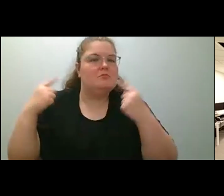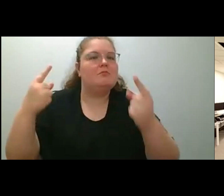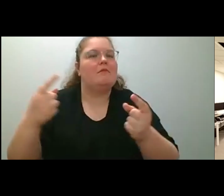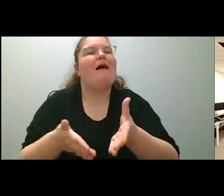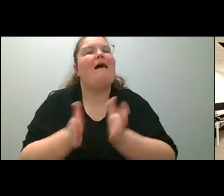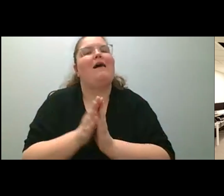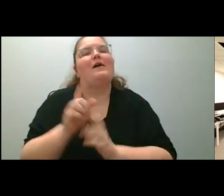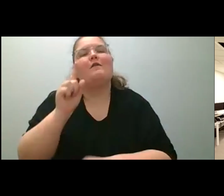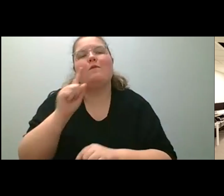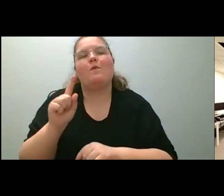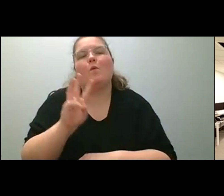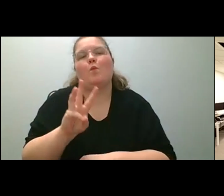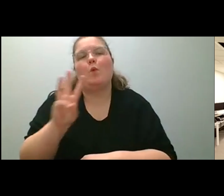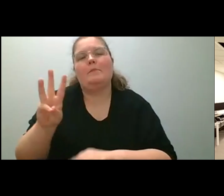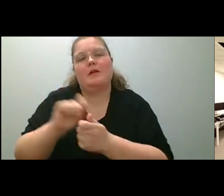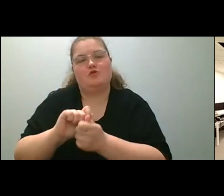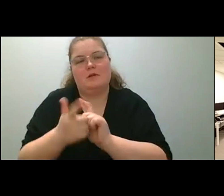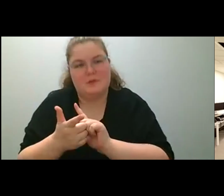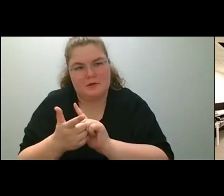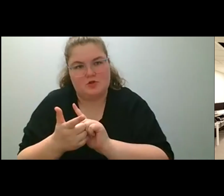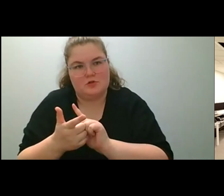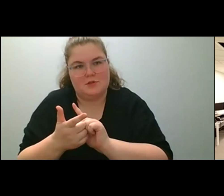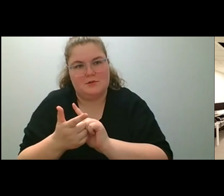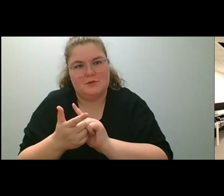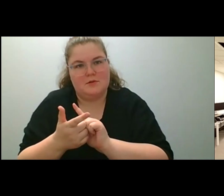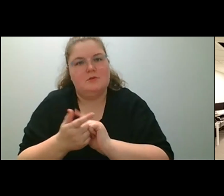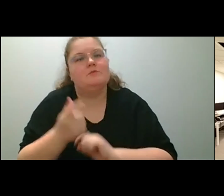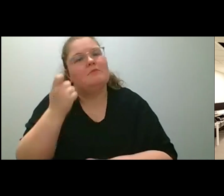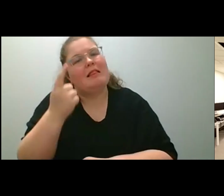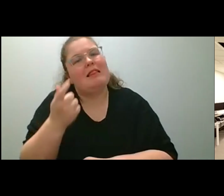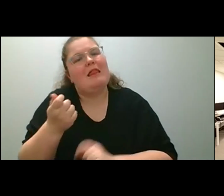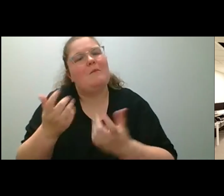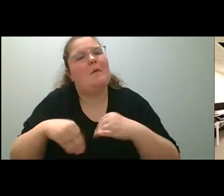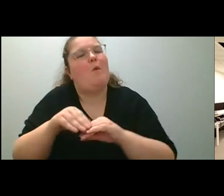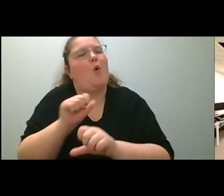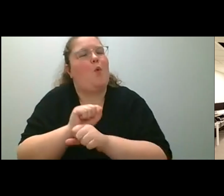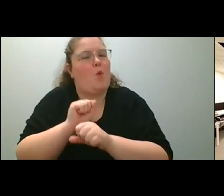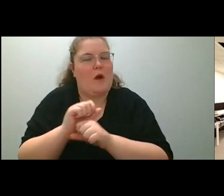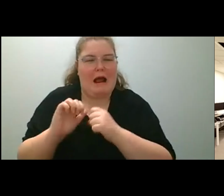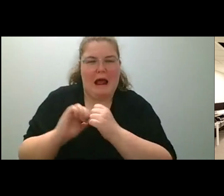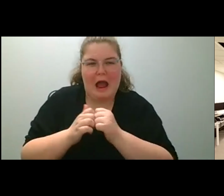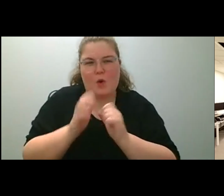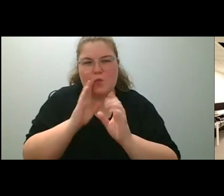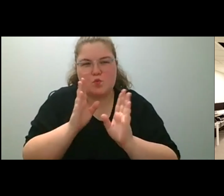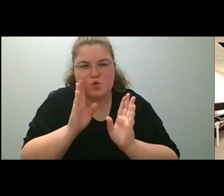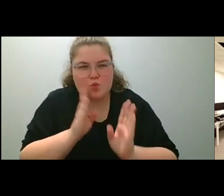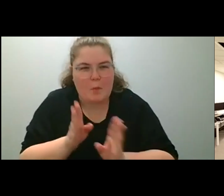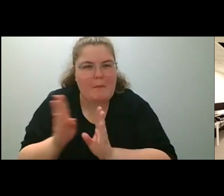And there's a little more detail that goes into thinking about how someone's going to translate a website